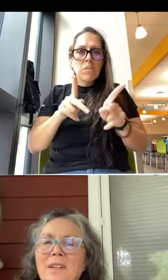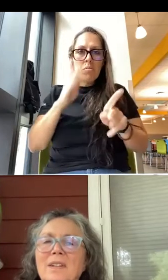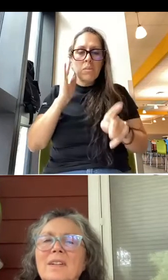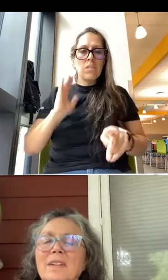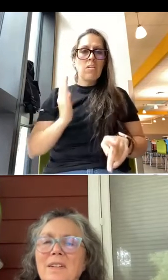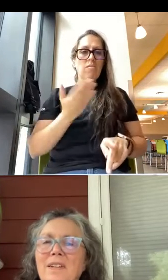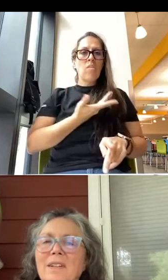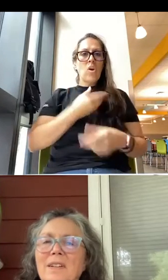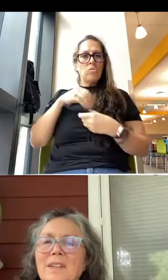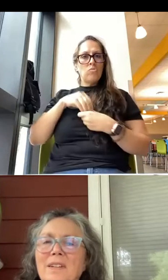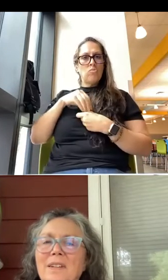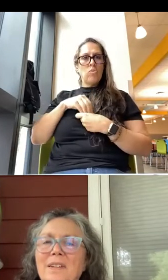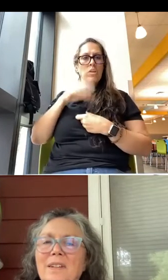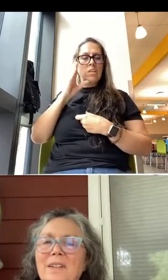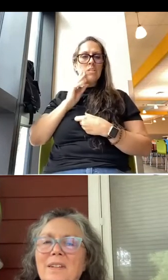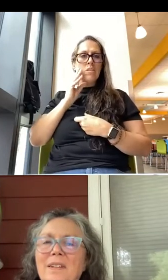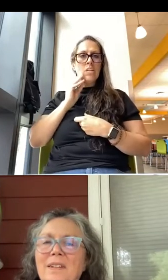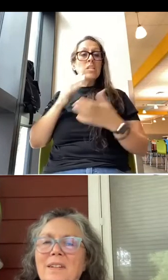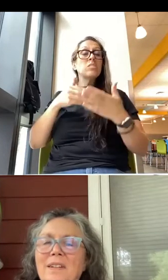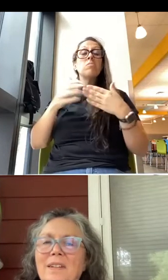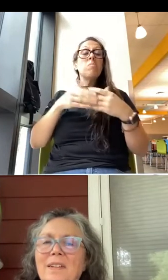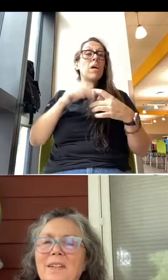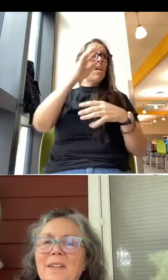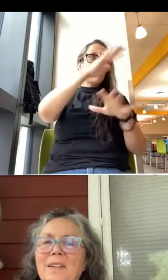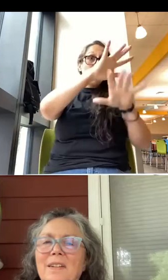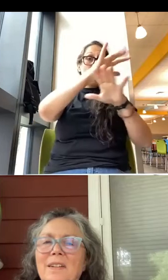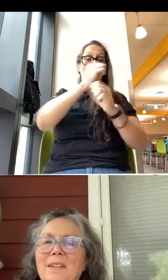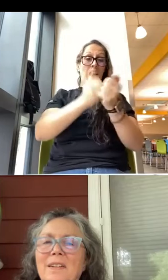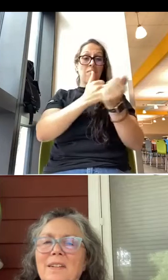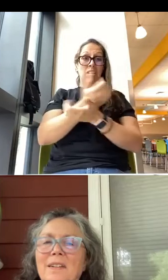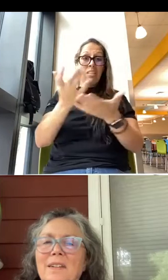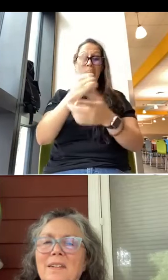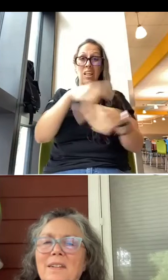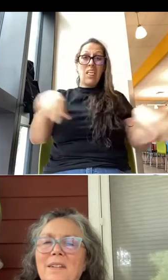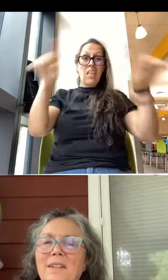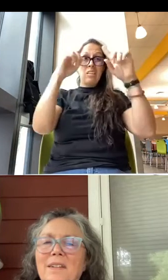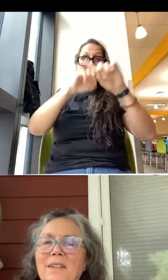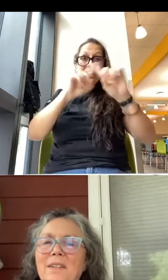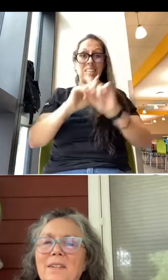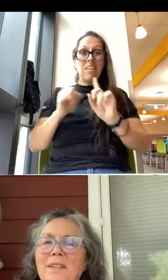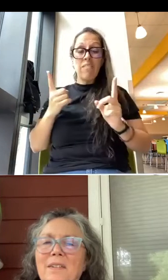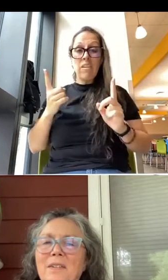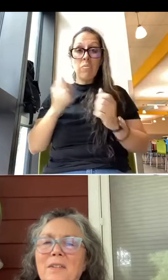and even though the external trappings might be very different, there is that, that kind of